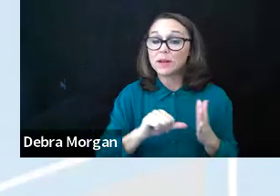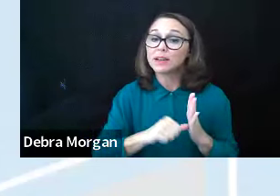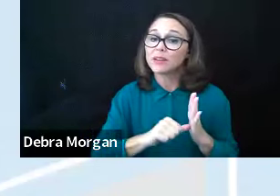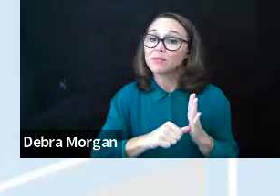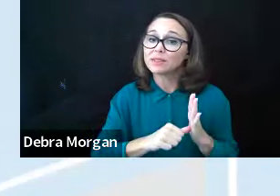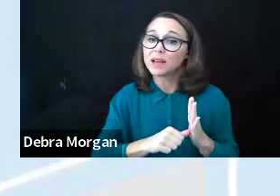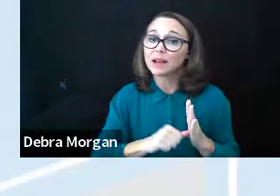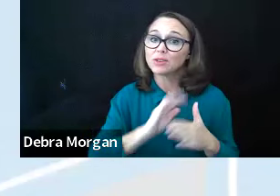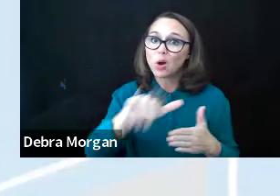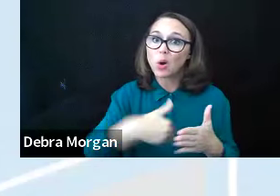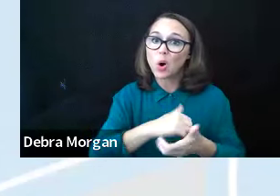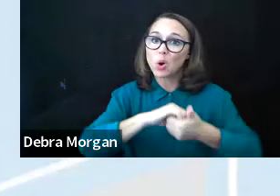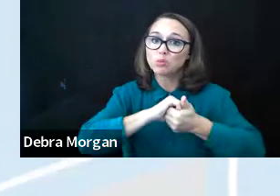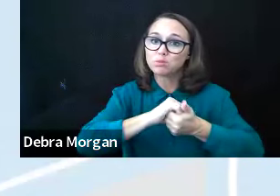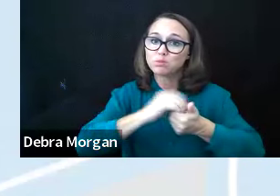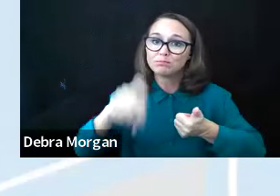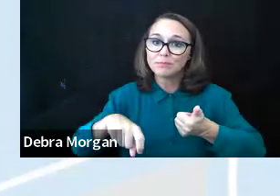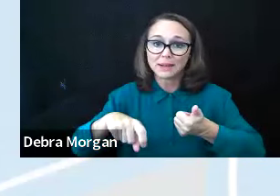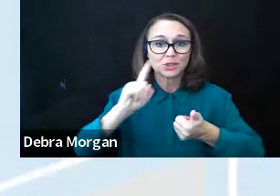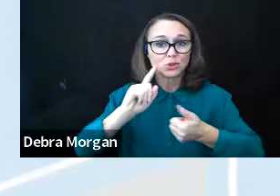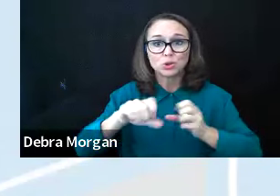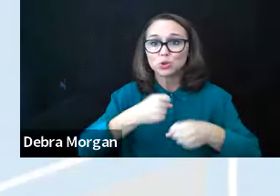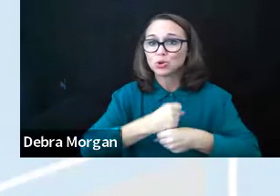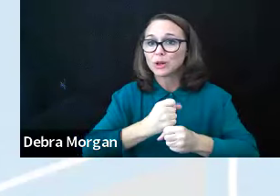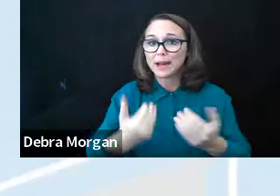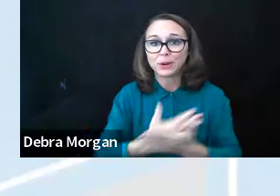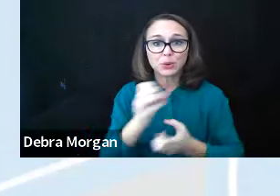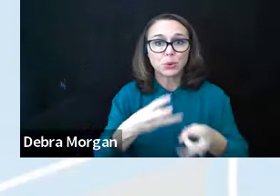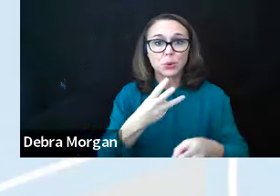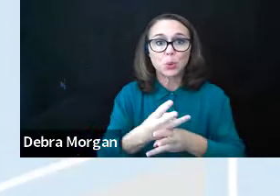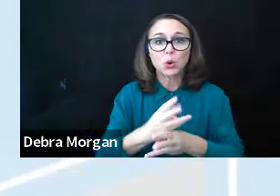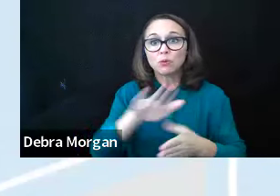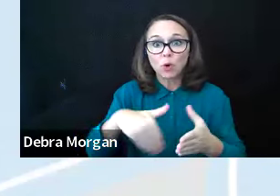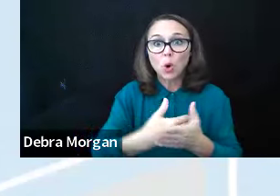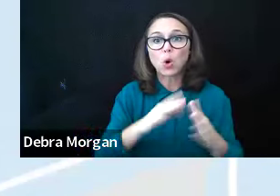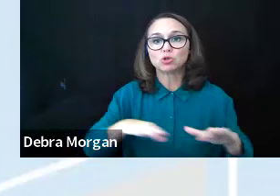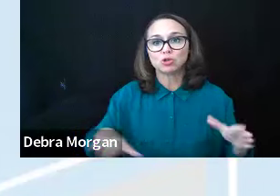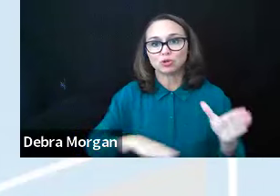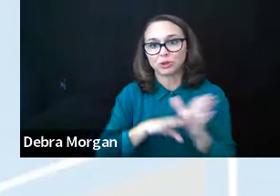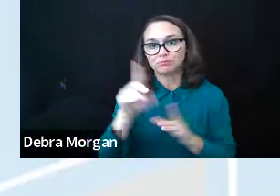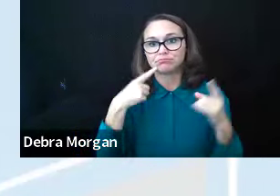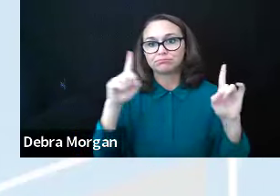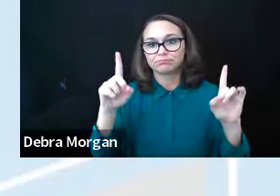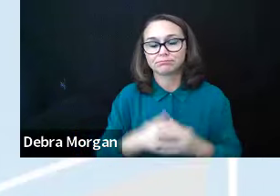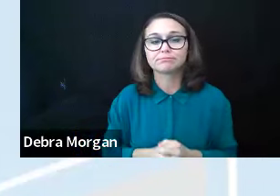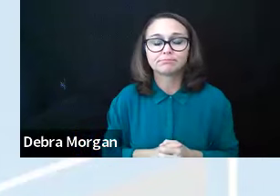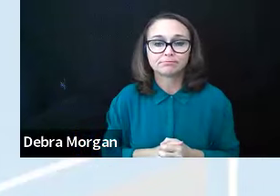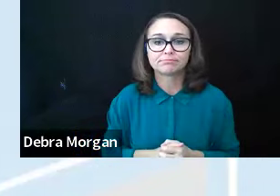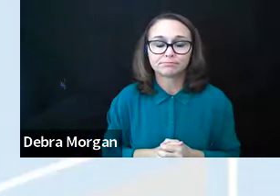together to create a world in which every child can thrive next slide, please. So,